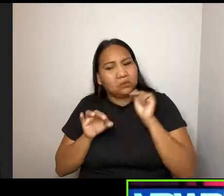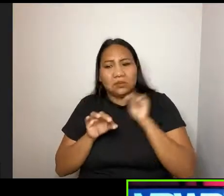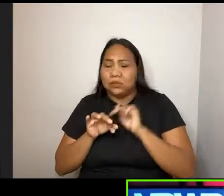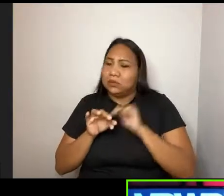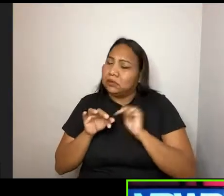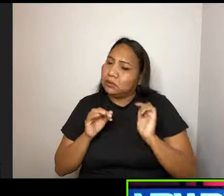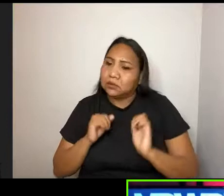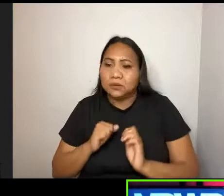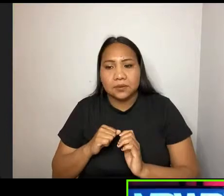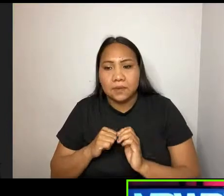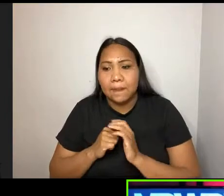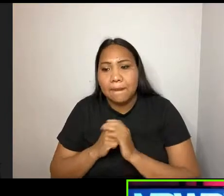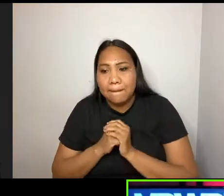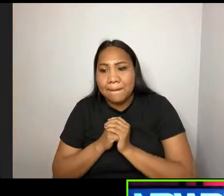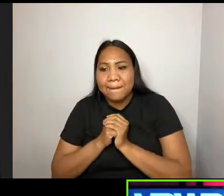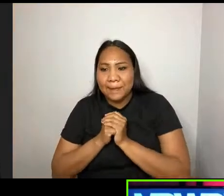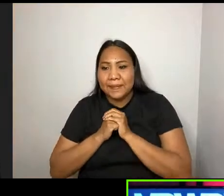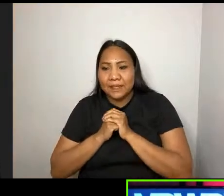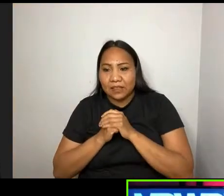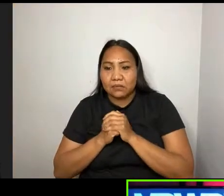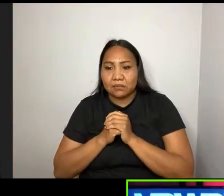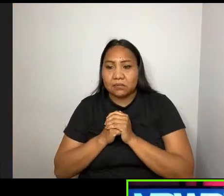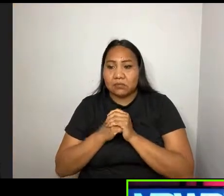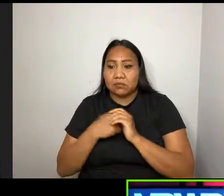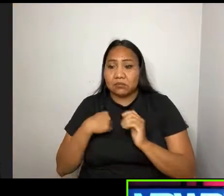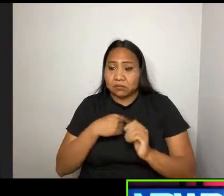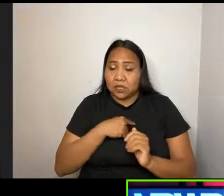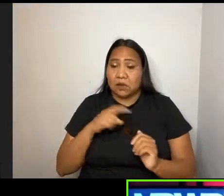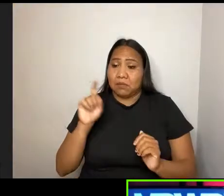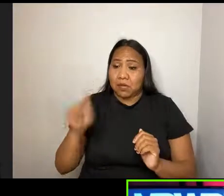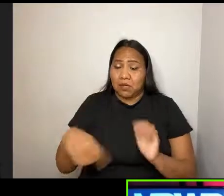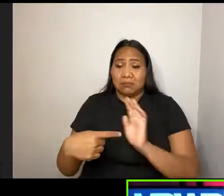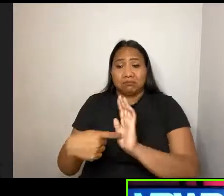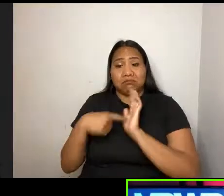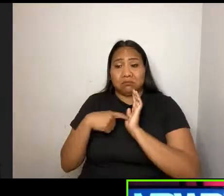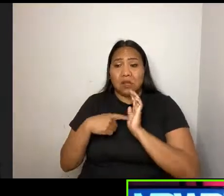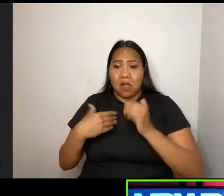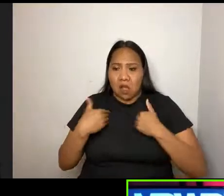the unity of all people of color, we will never be able to achieve